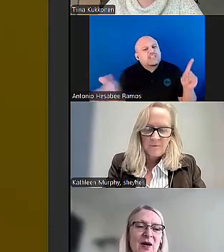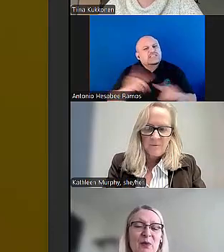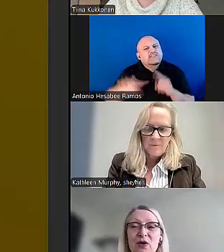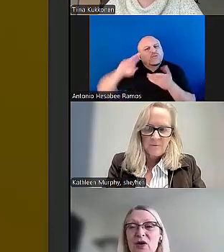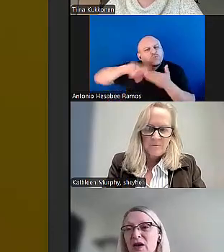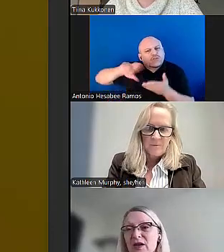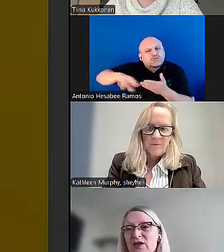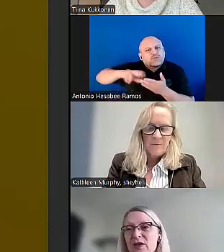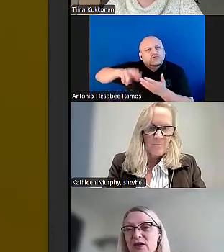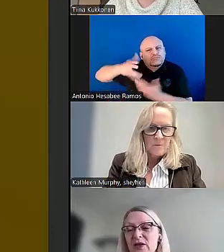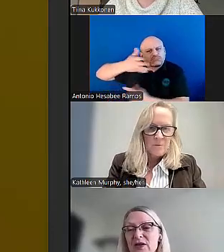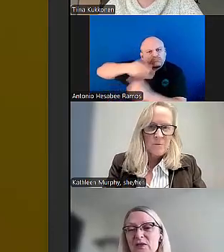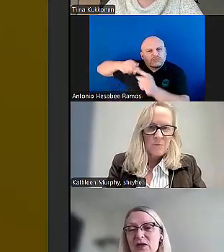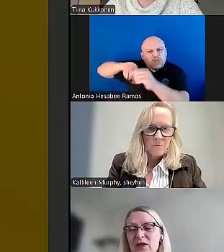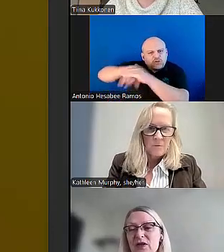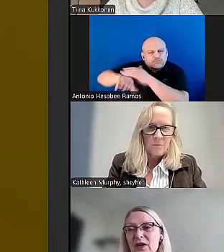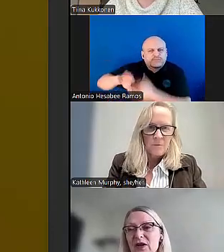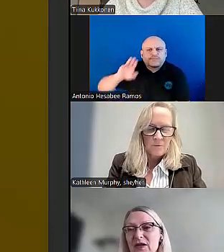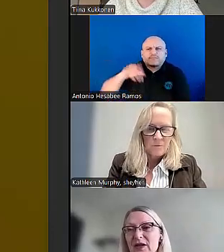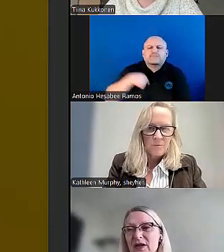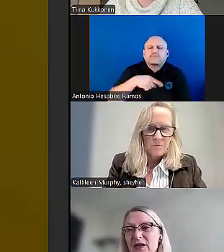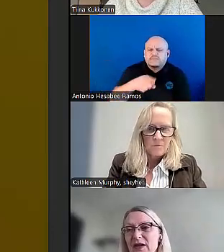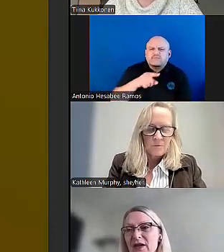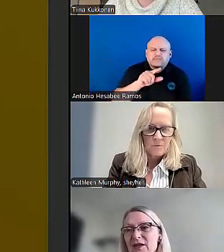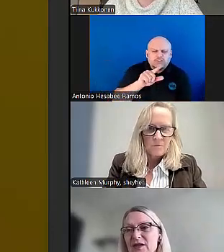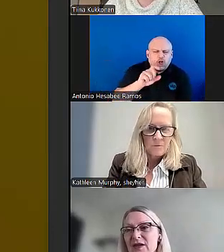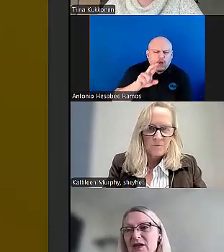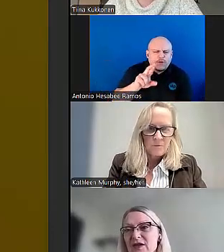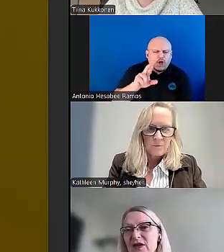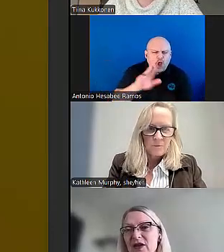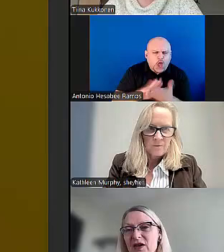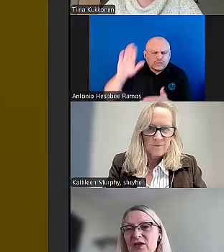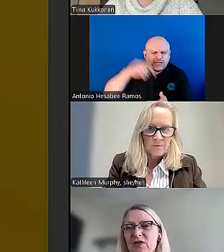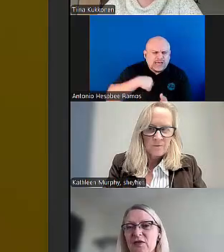Humber College also has a really good guide that I think is linked there. So,